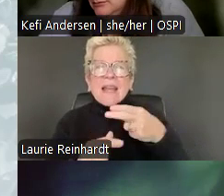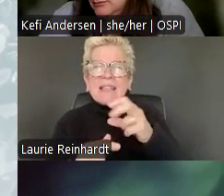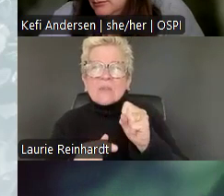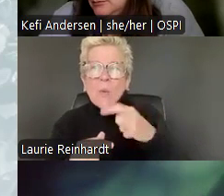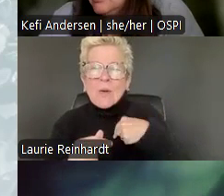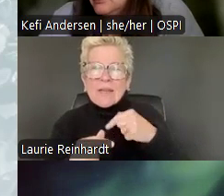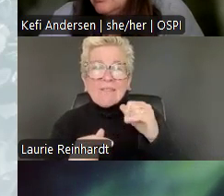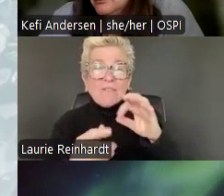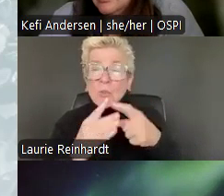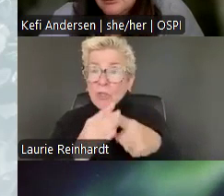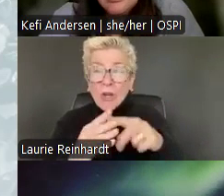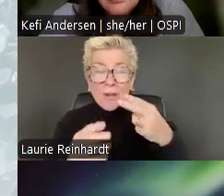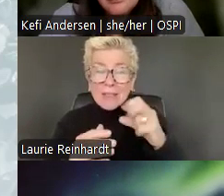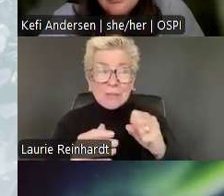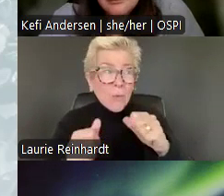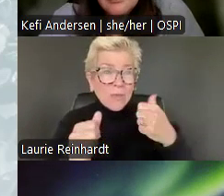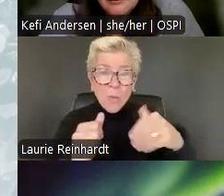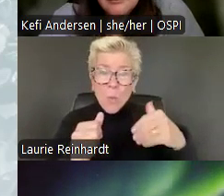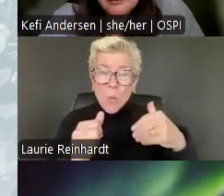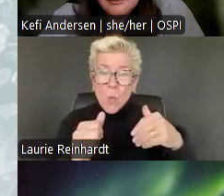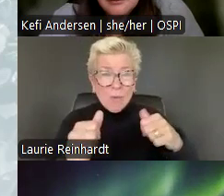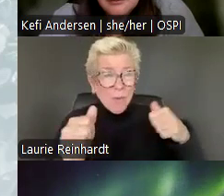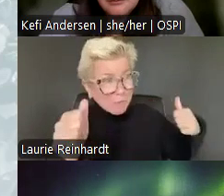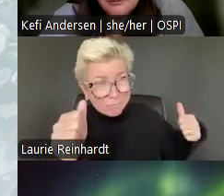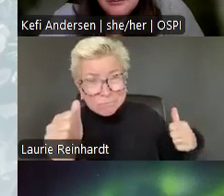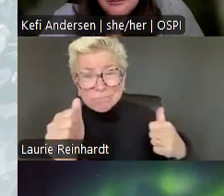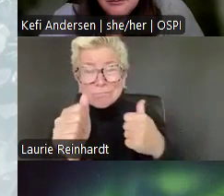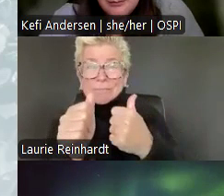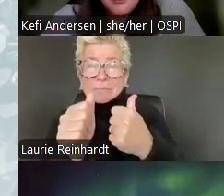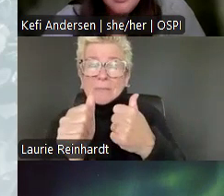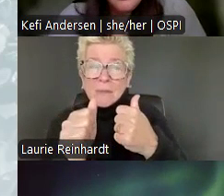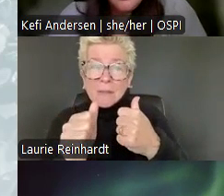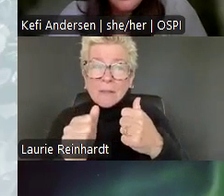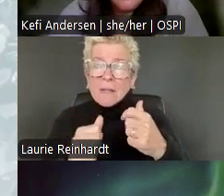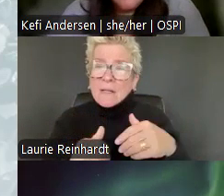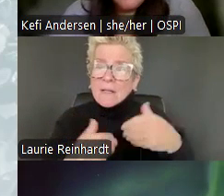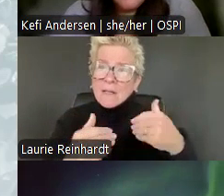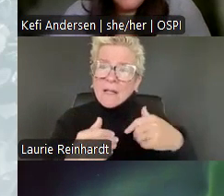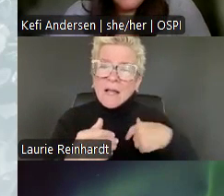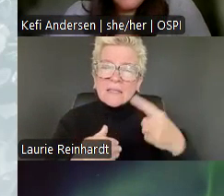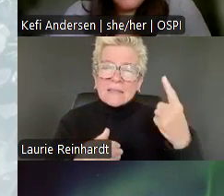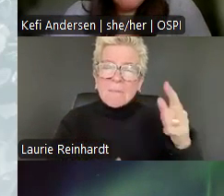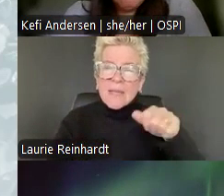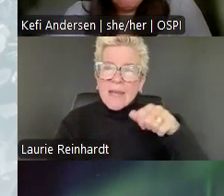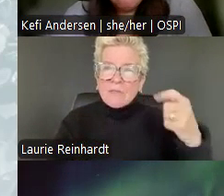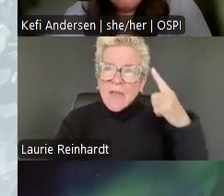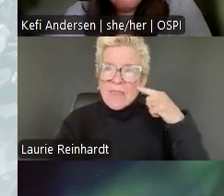to kind of like bridge the gap some other things that are really really helpful is making sure you